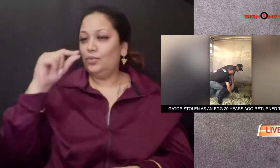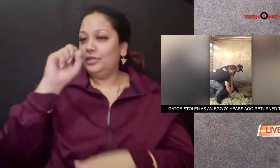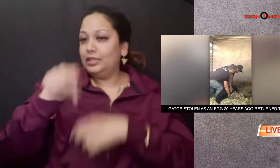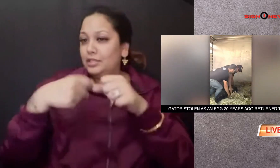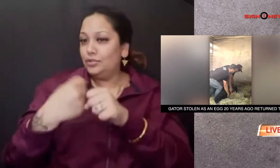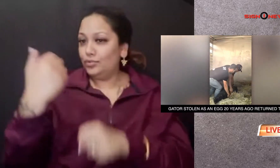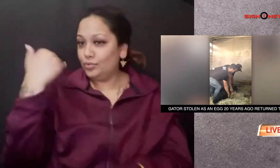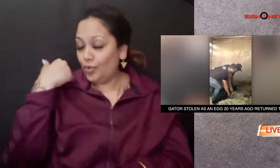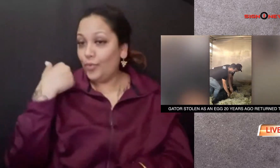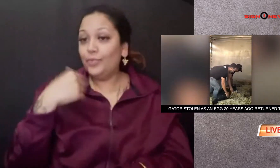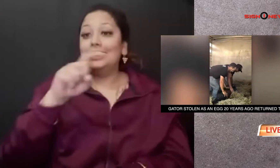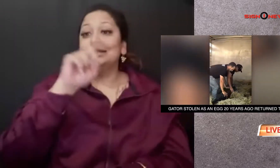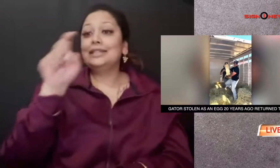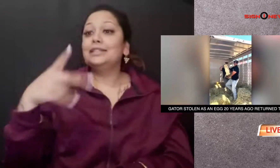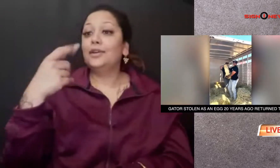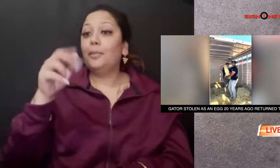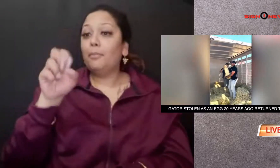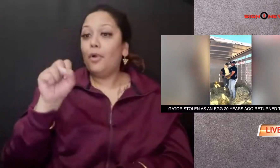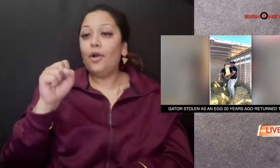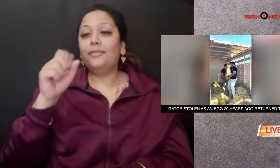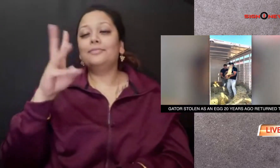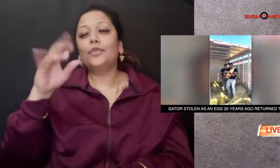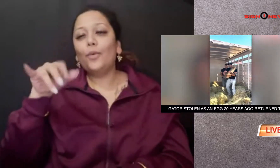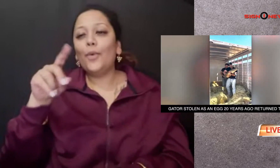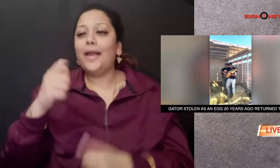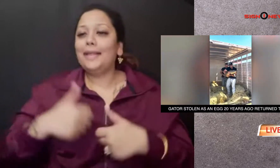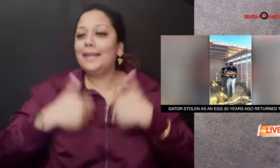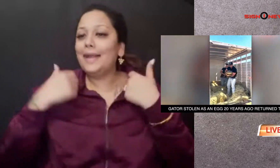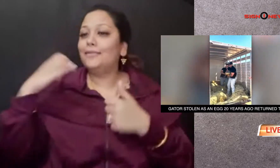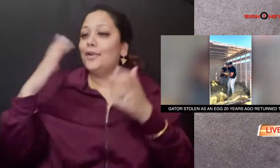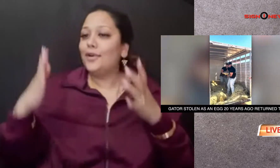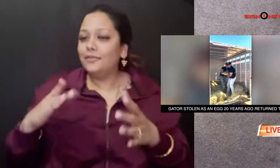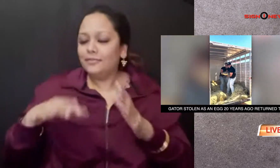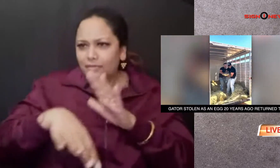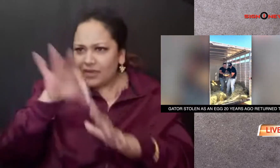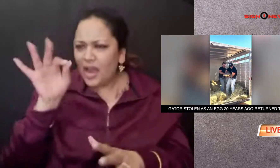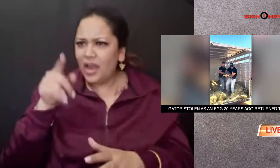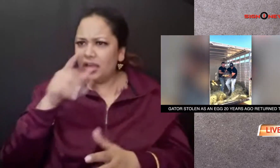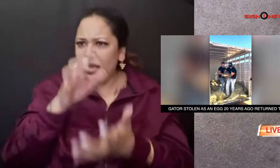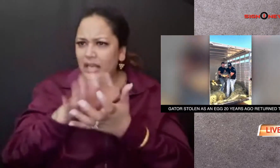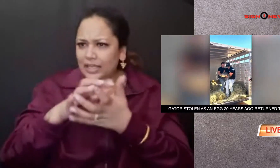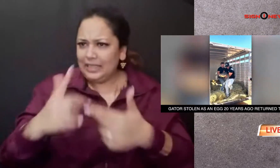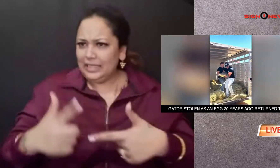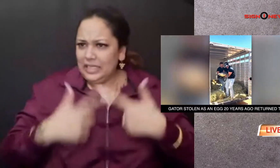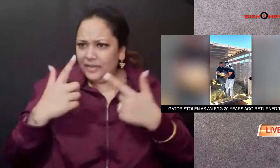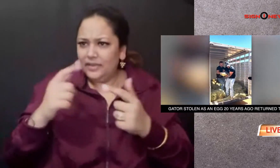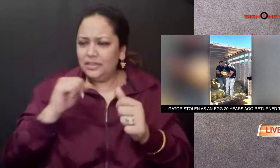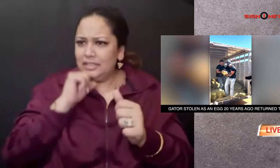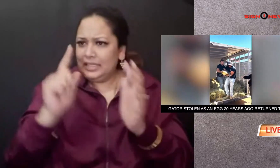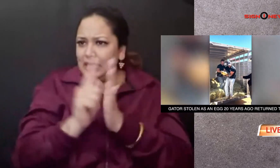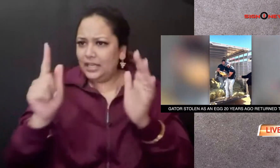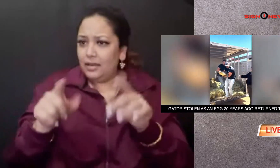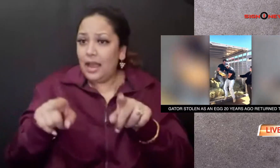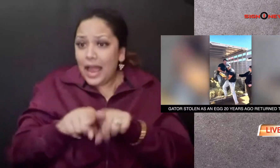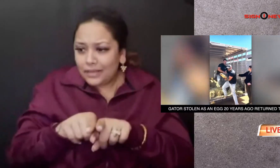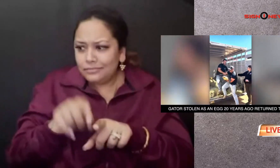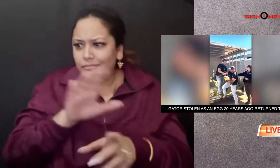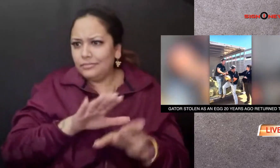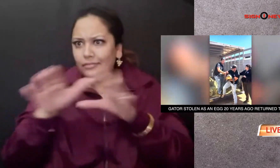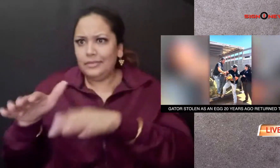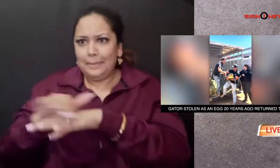and Snake Farm Zoo in Texas nearly 20 years ago. Texas Parks and Wildlife officials just discovered the